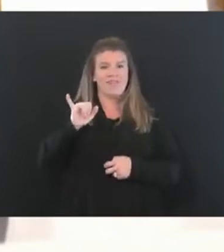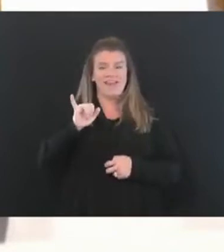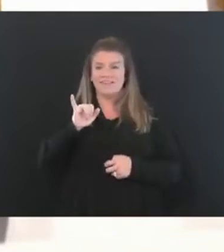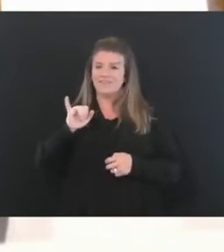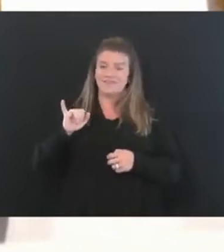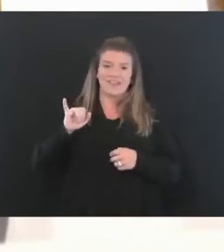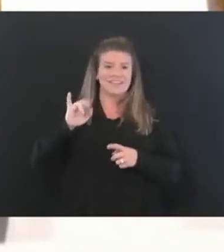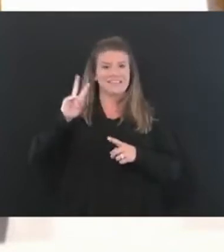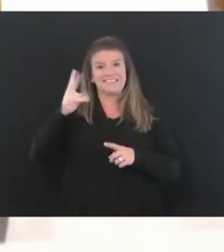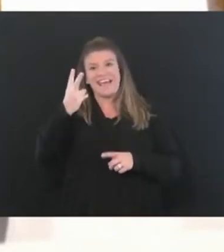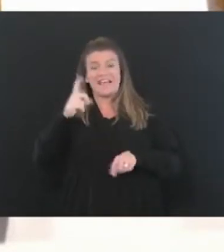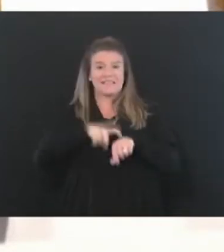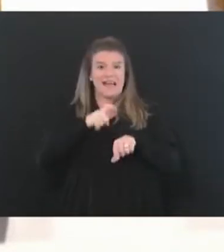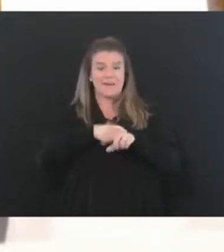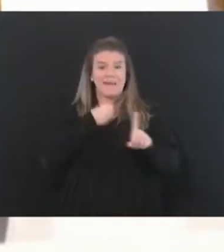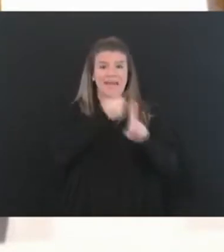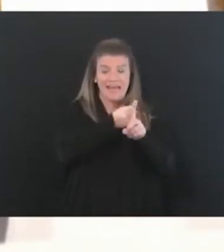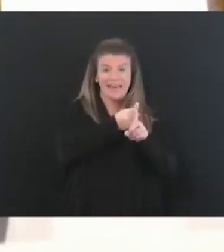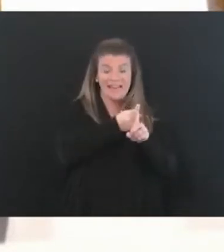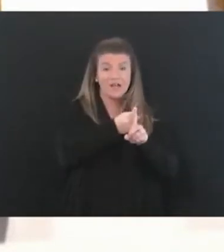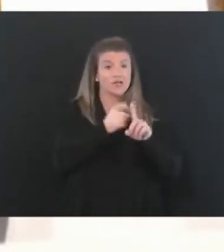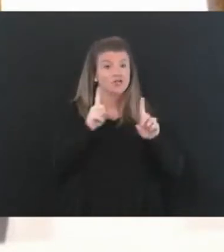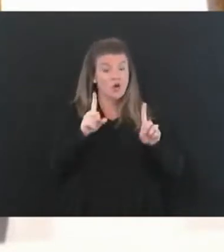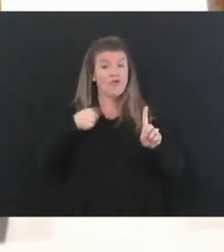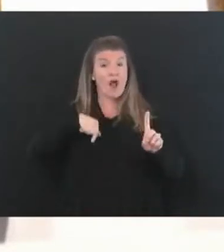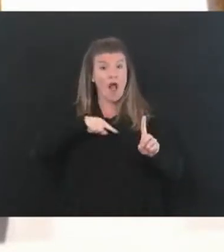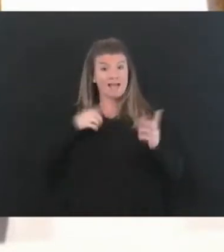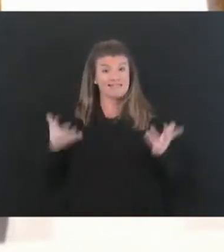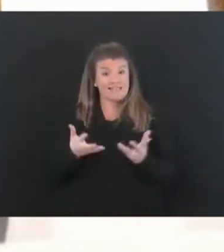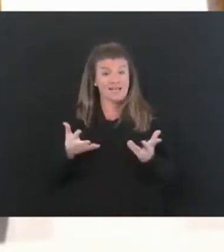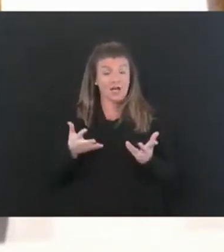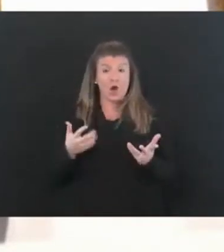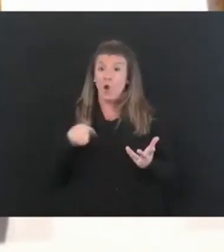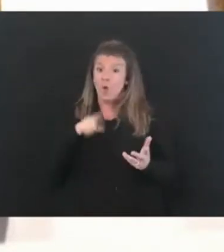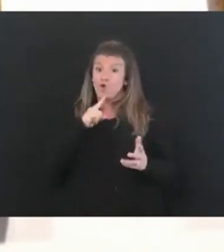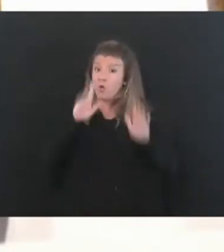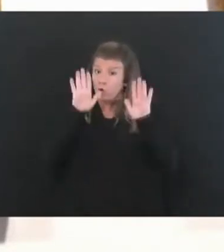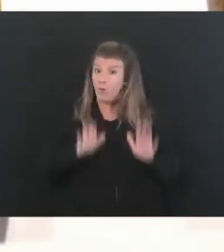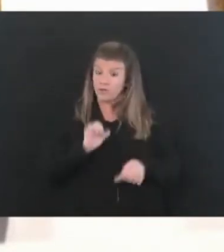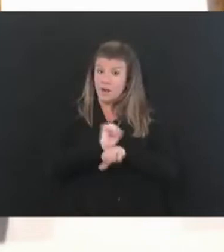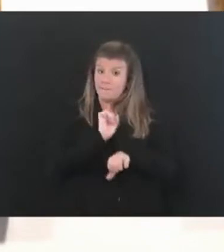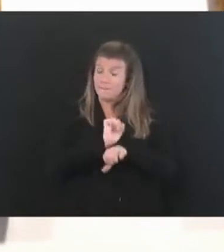PHASE, AND IN TOKYO THEY'RE HAVING PROBLEMS, HONG KONG,